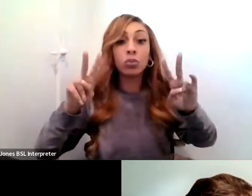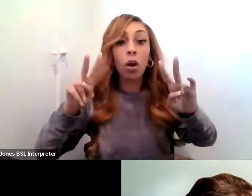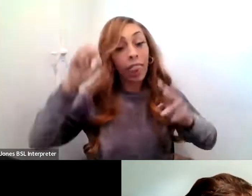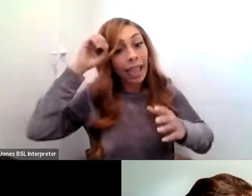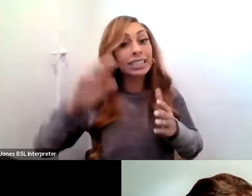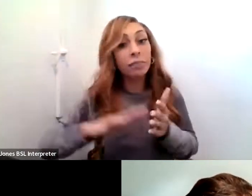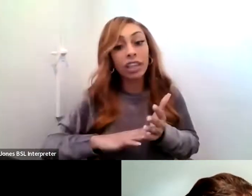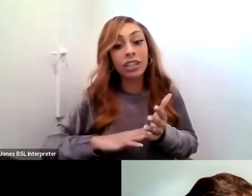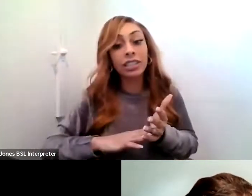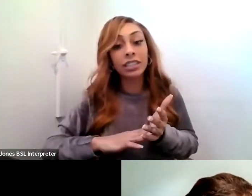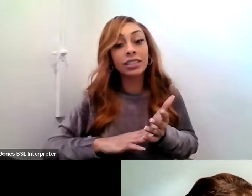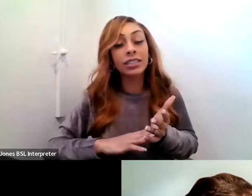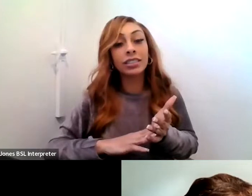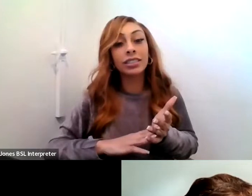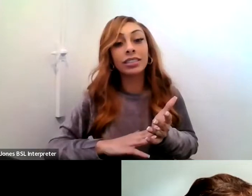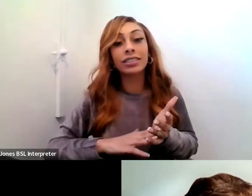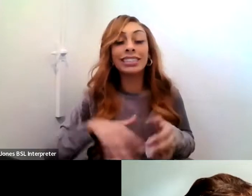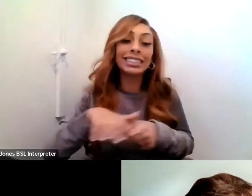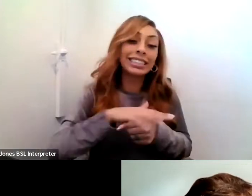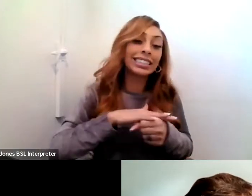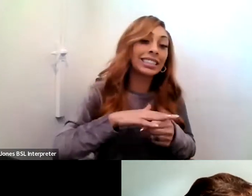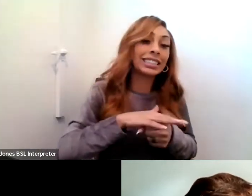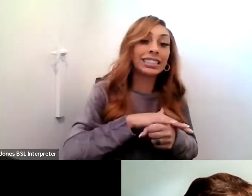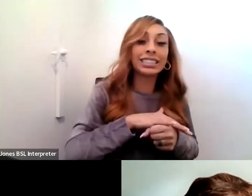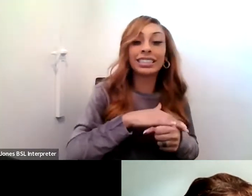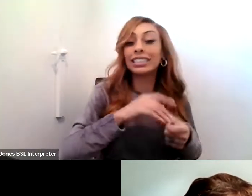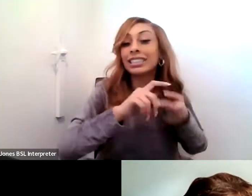So I think we end up in a situation where much as with theatre,